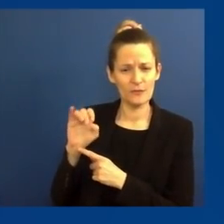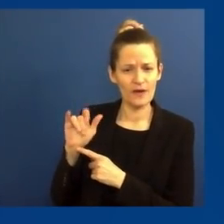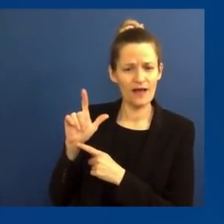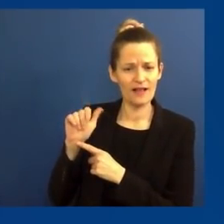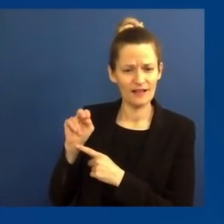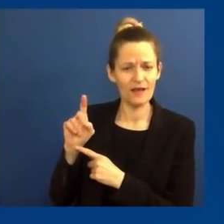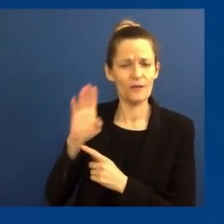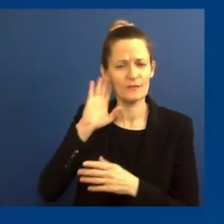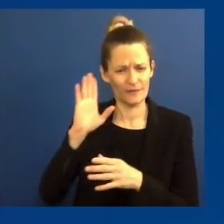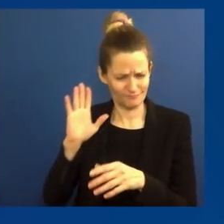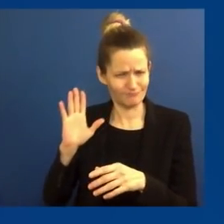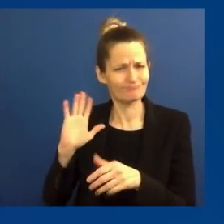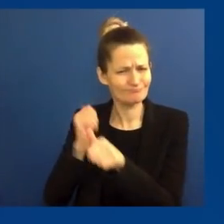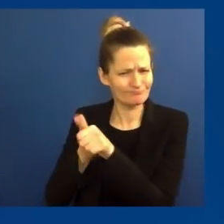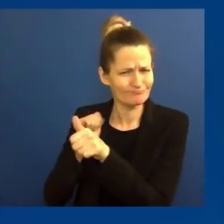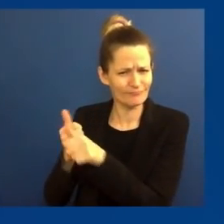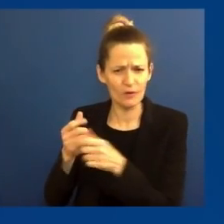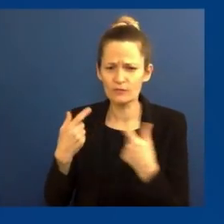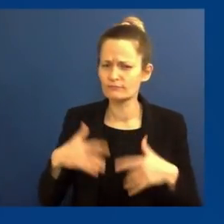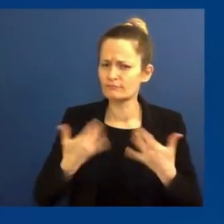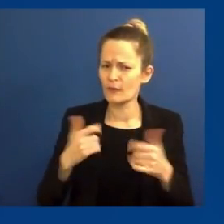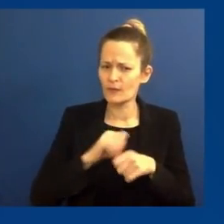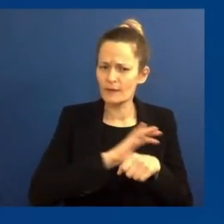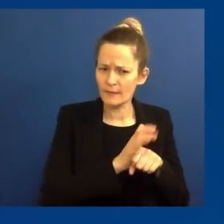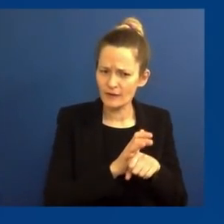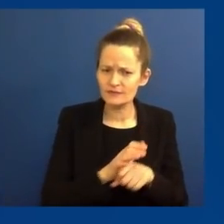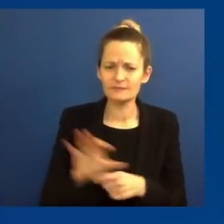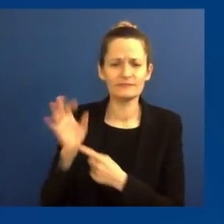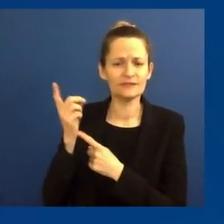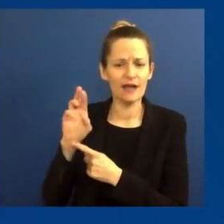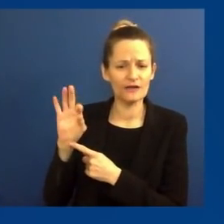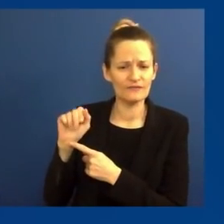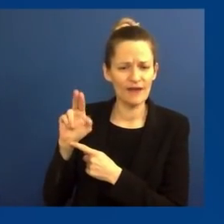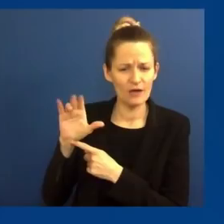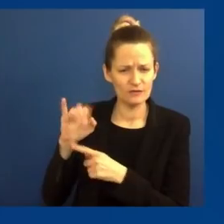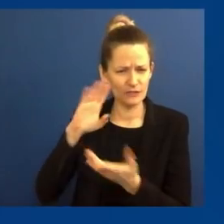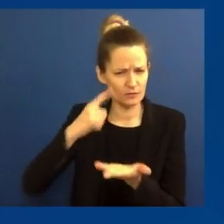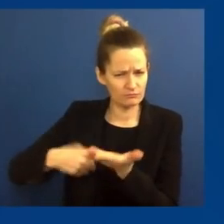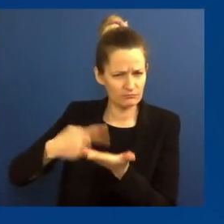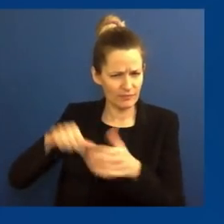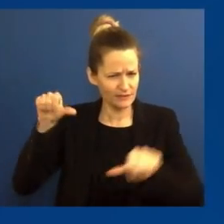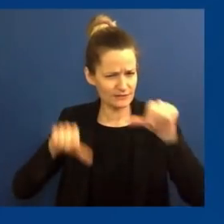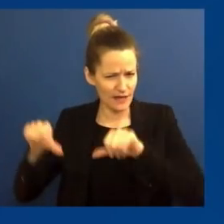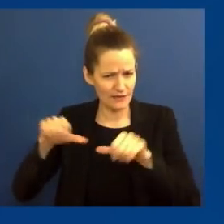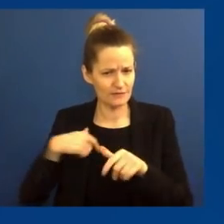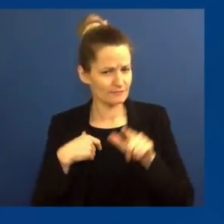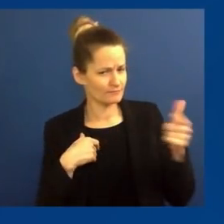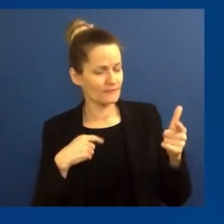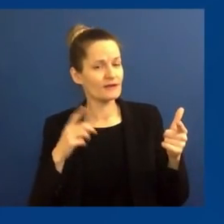and Dr. Fauci will discuss the latest science. Over to you, Dr. Walensky. Dr. Walensky: Thank you, Jeff. Good afternoon.